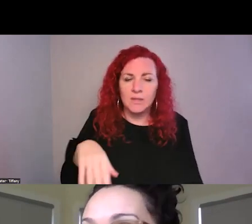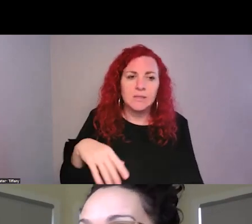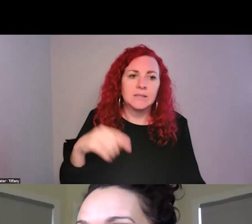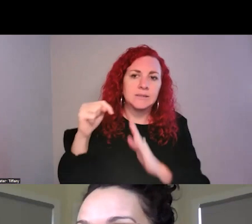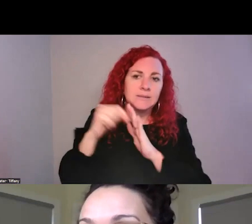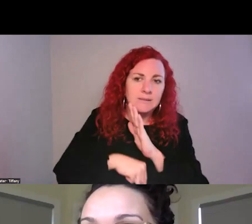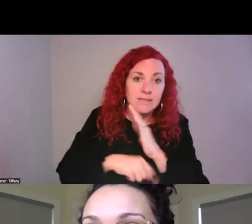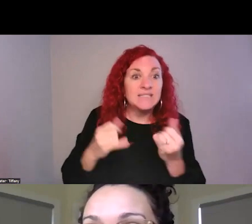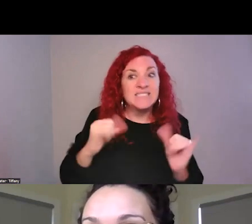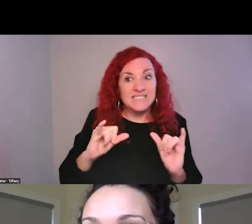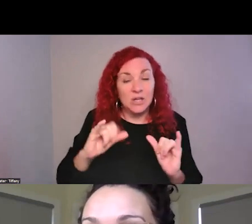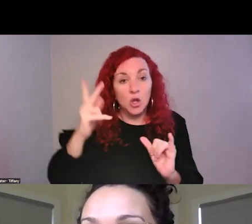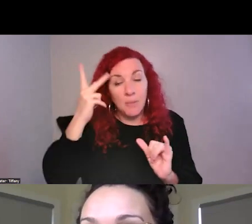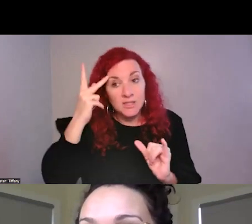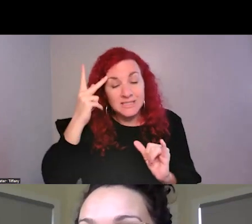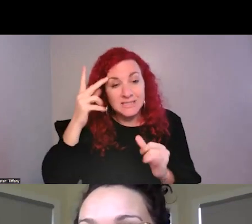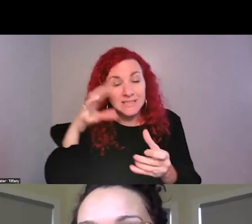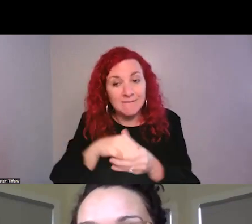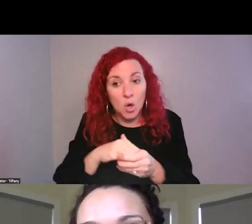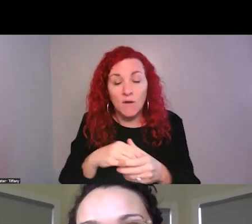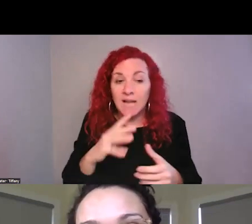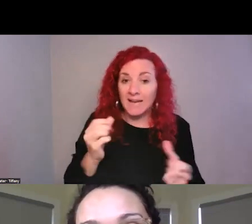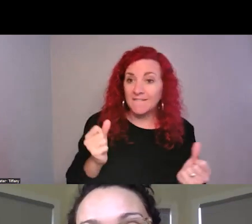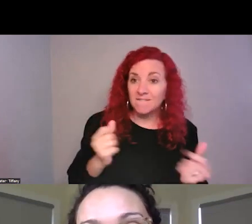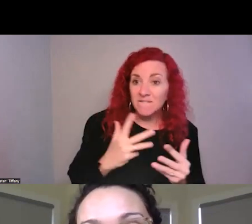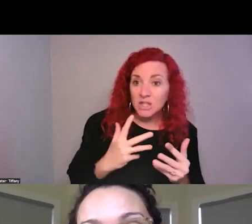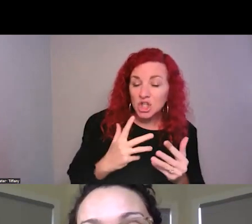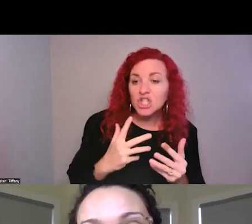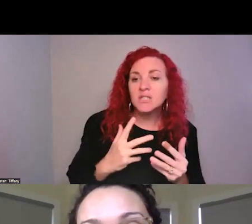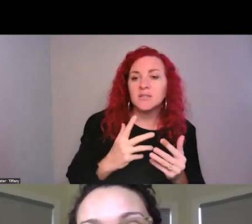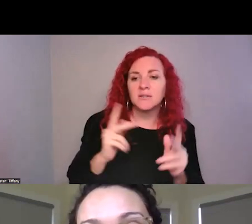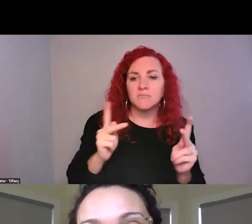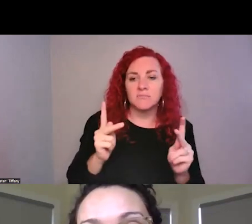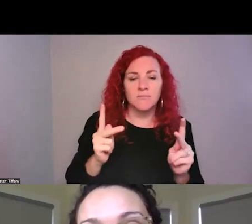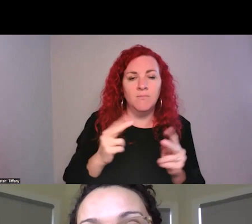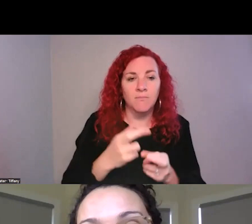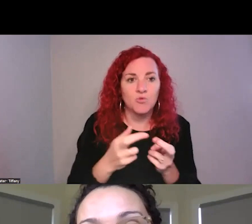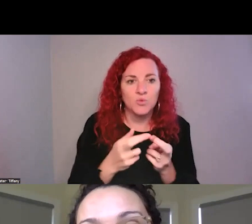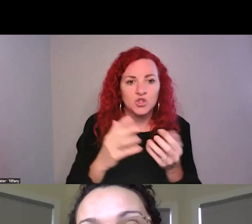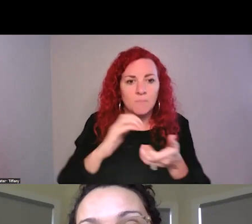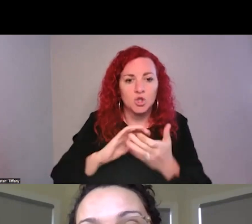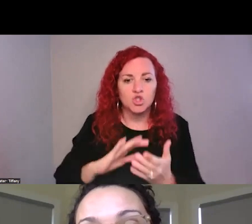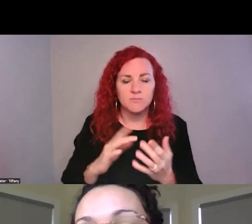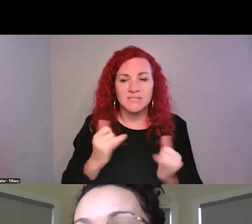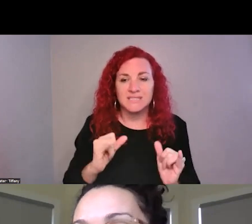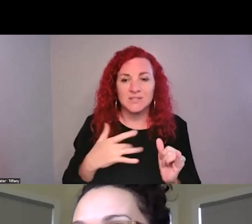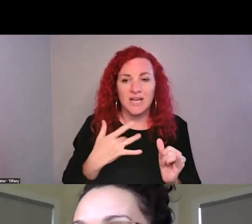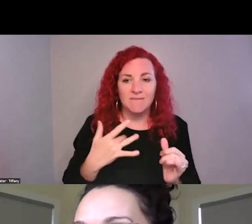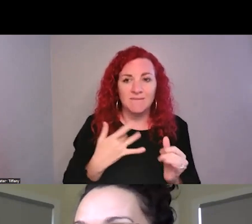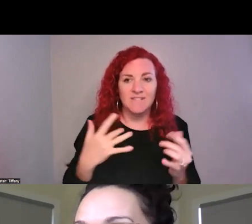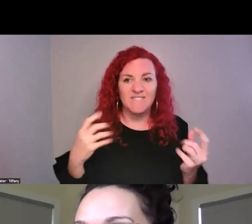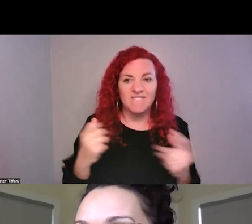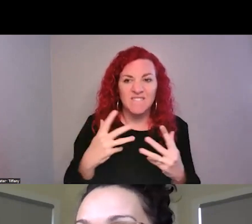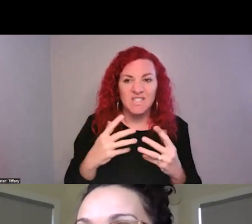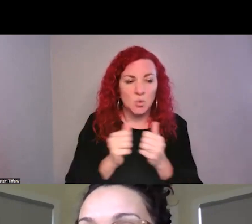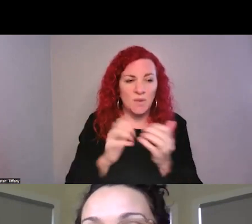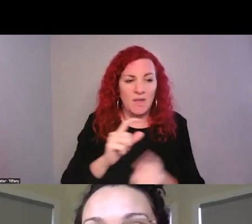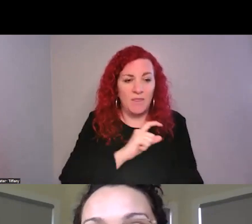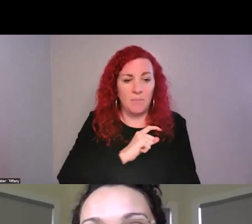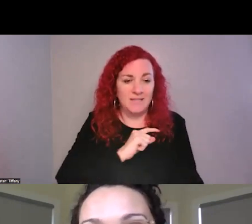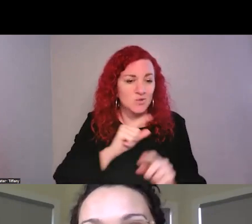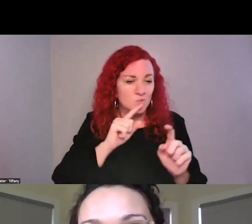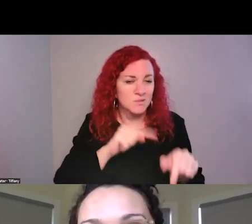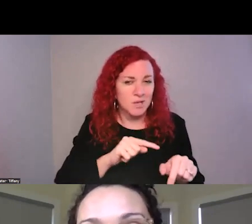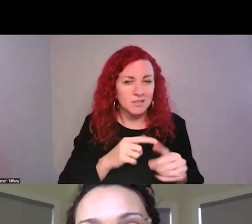A LOT OF PEOPLE HAVE A LOT OF FEAR ABOUT NOT HAVING POLICE RESPOND WHEN THEY ARE OVERRESPONSE